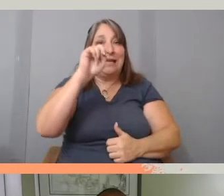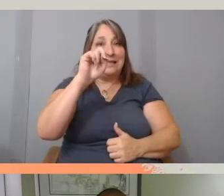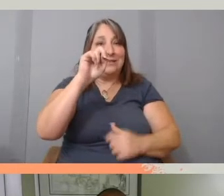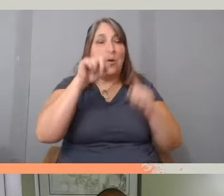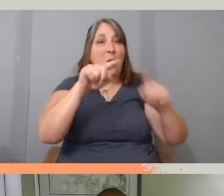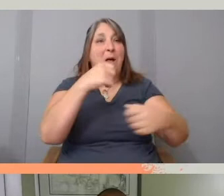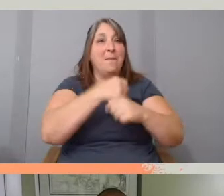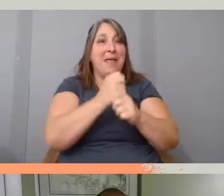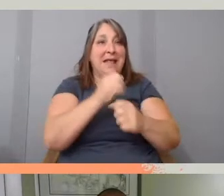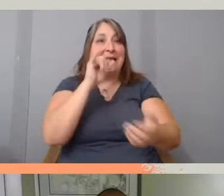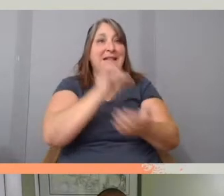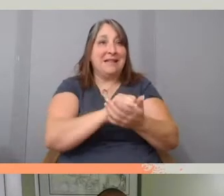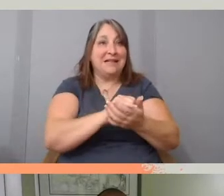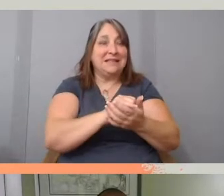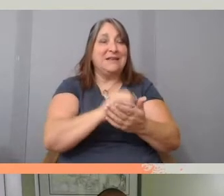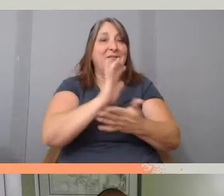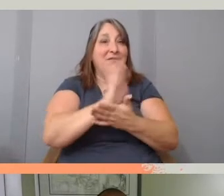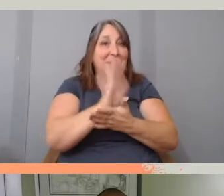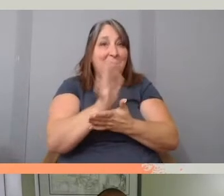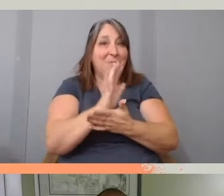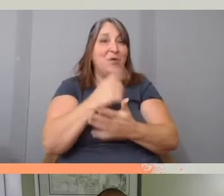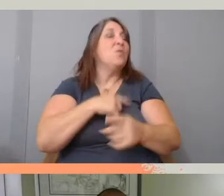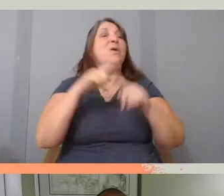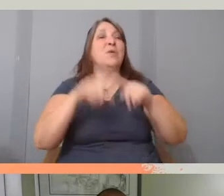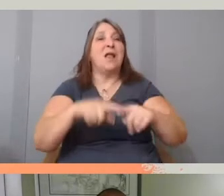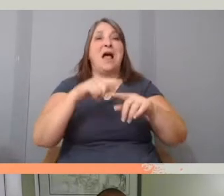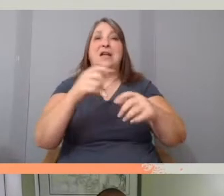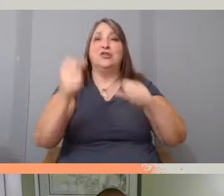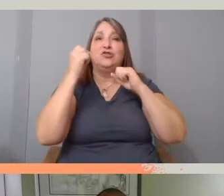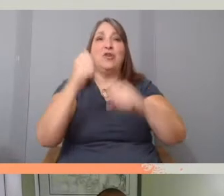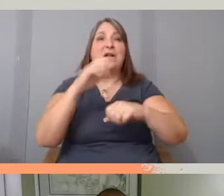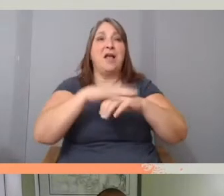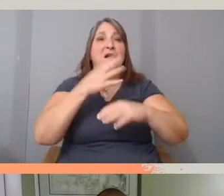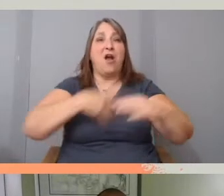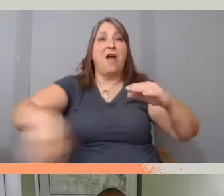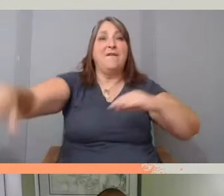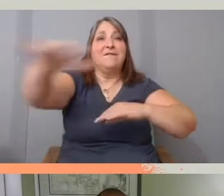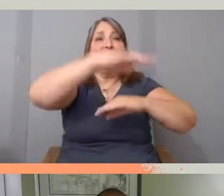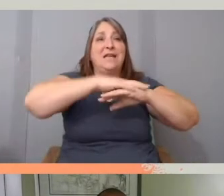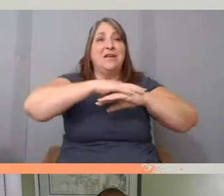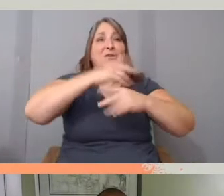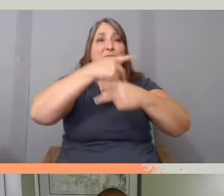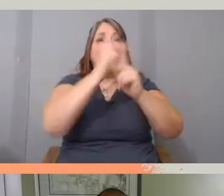We relied heavily on our field producers when were in Jordan, who are both Jordanian.